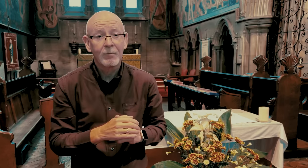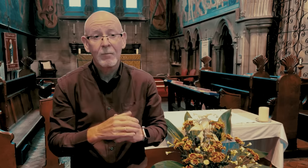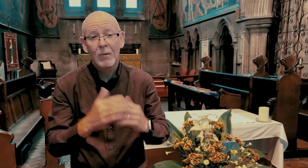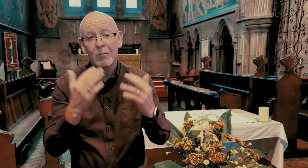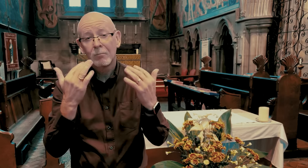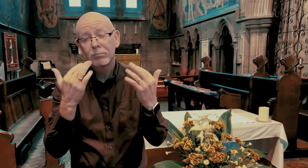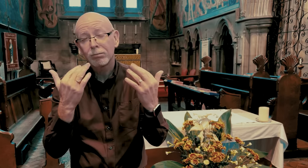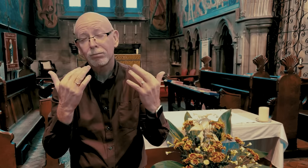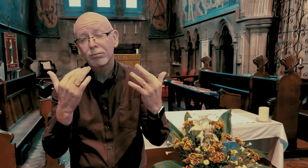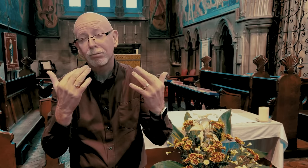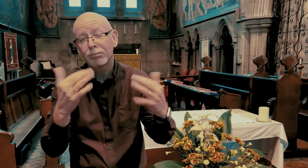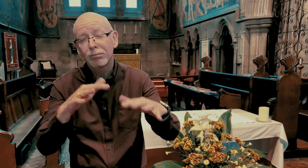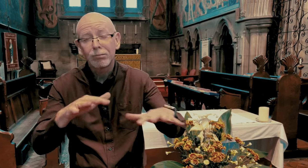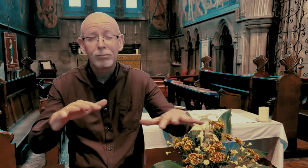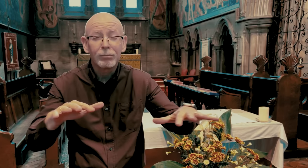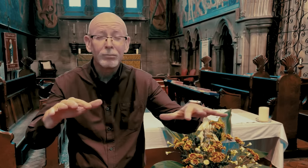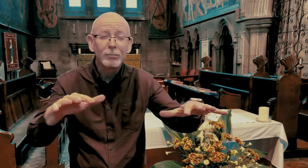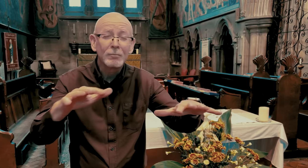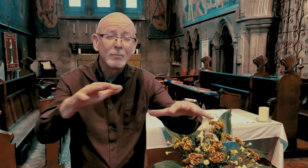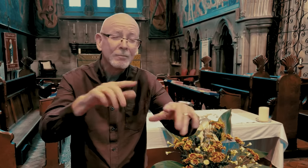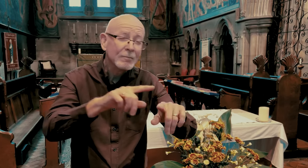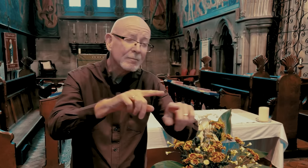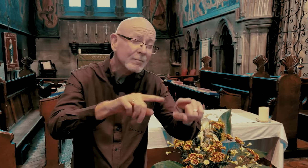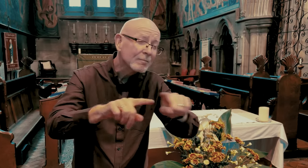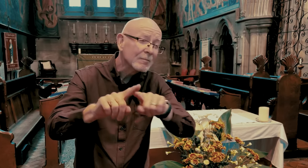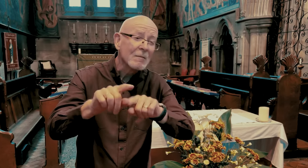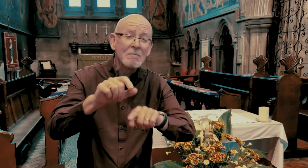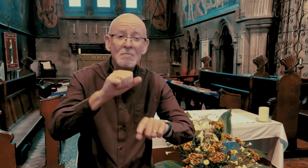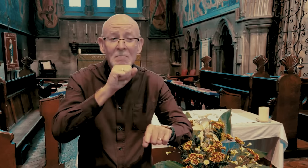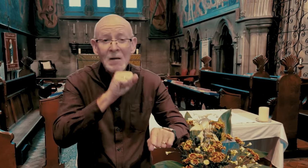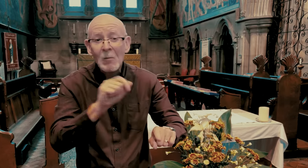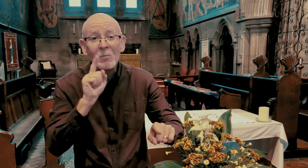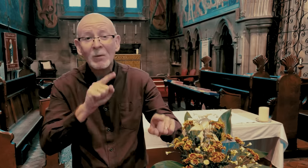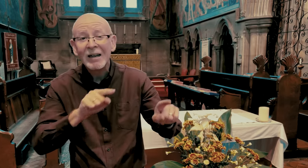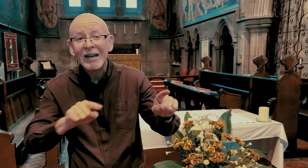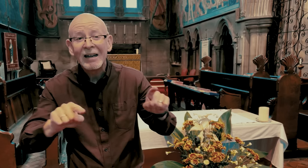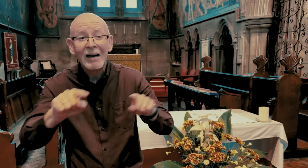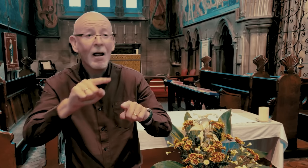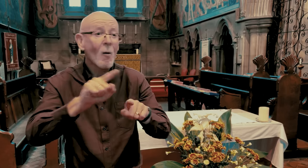in the presence of all the men and the women and all those who could understand,